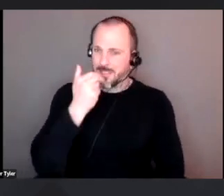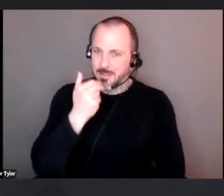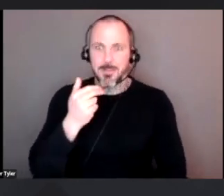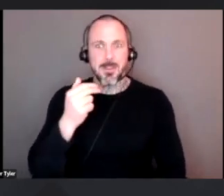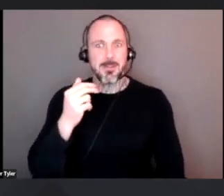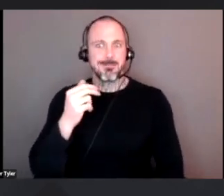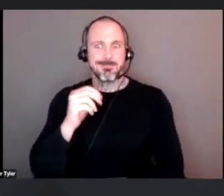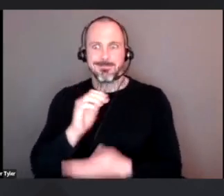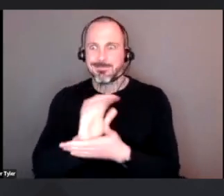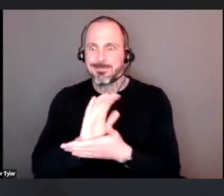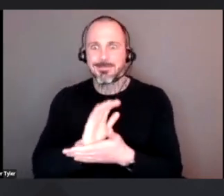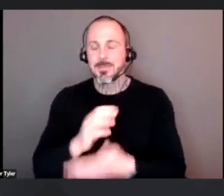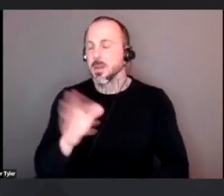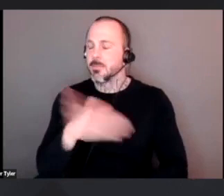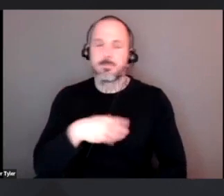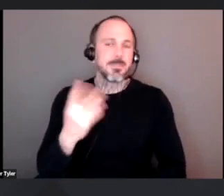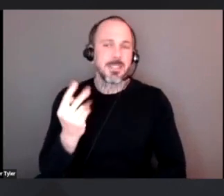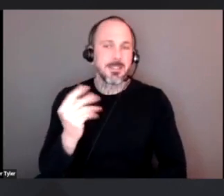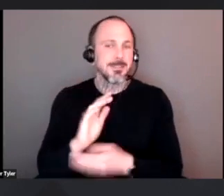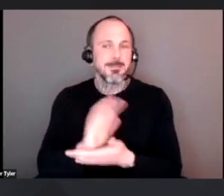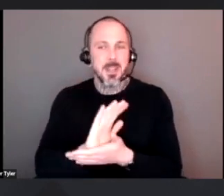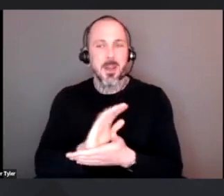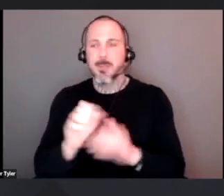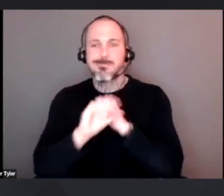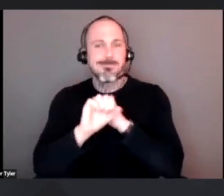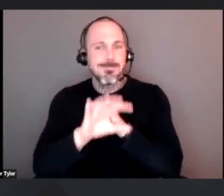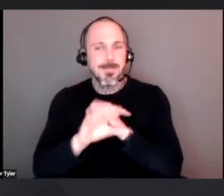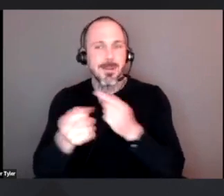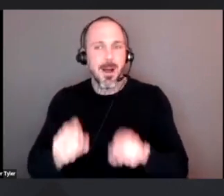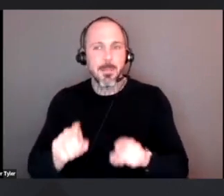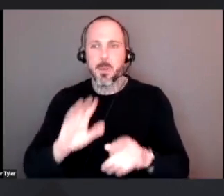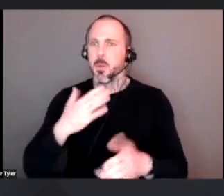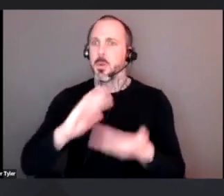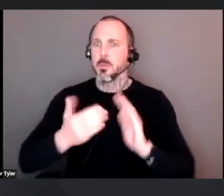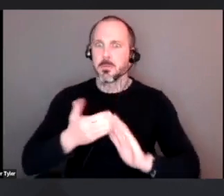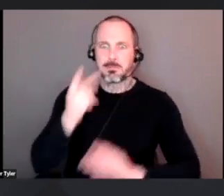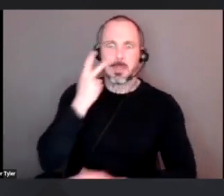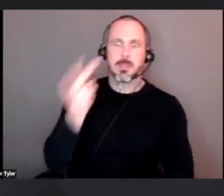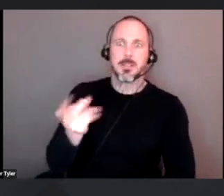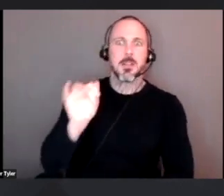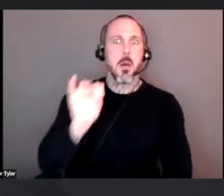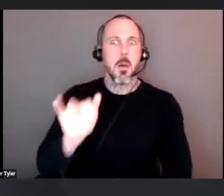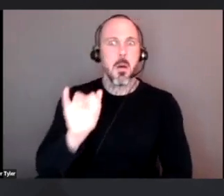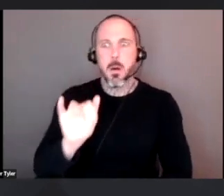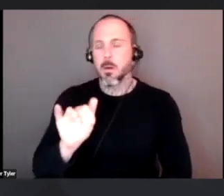So you can't really find hard fast numbers, but I would definitely attribute